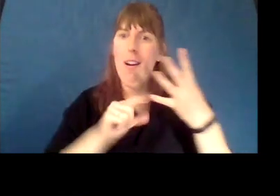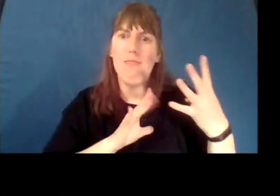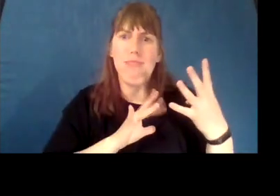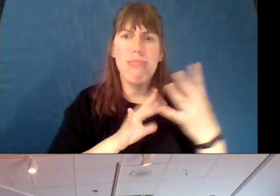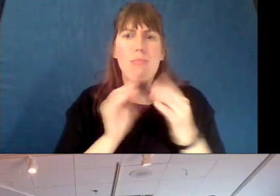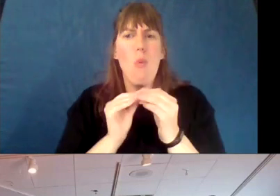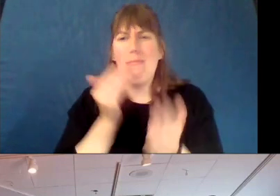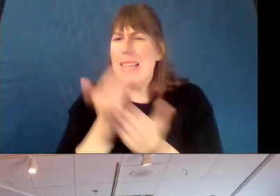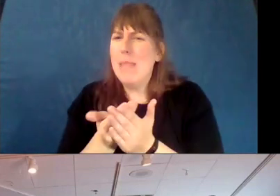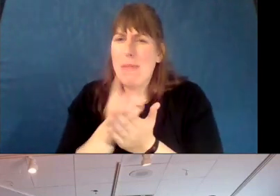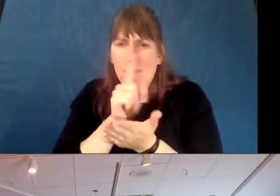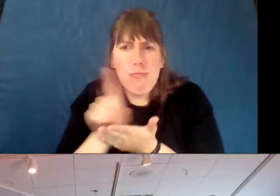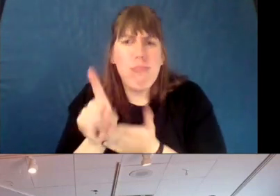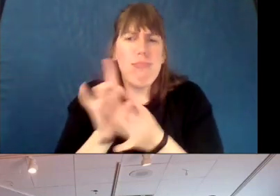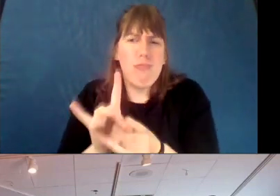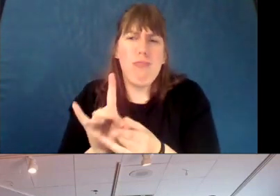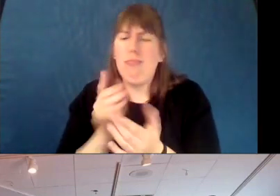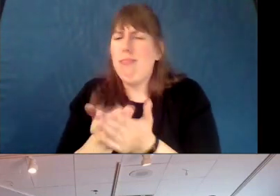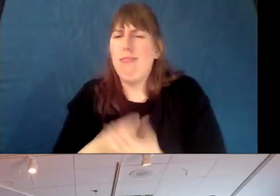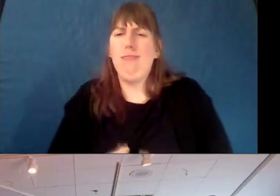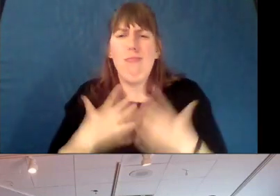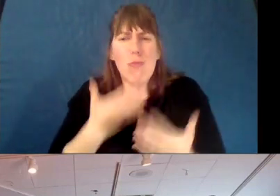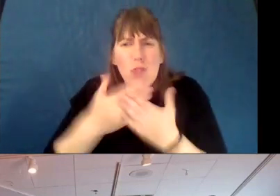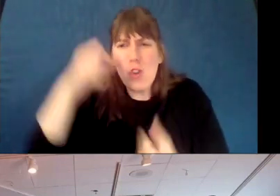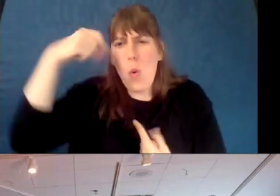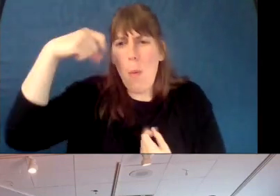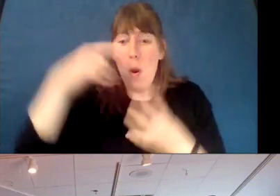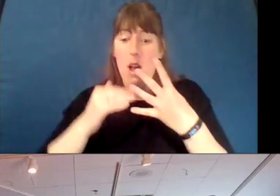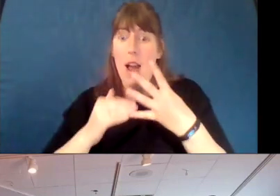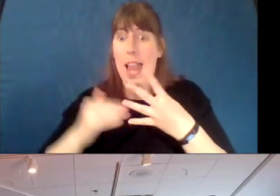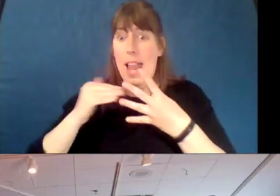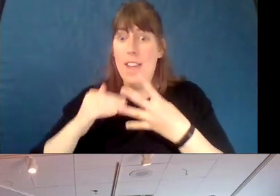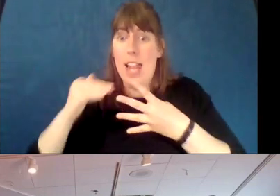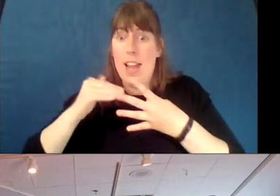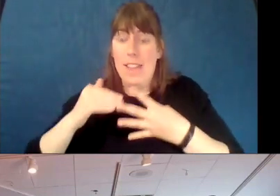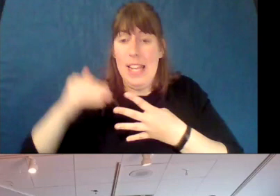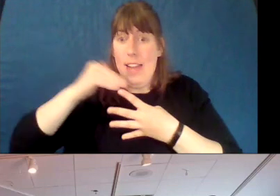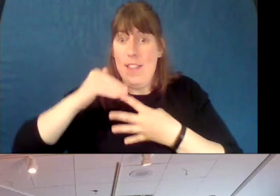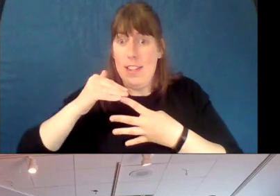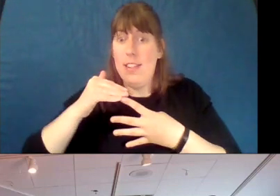and pleasurable hormone that you can experience. So as you level up in the GAEA world, the more